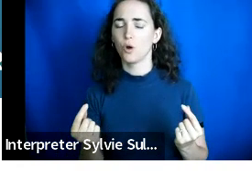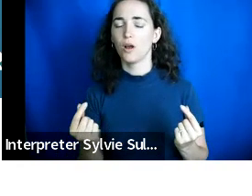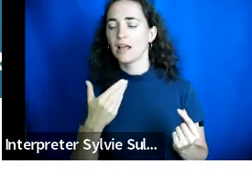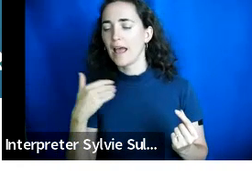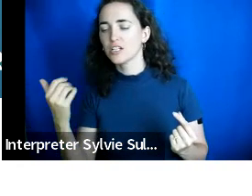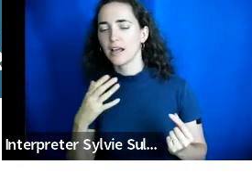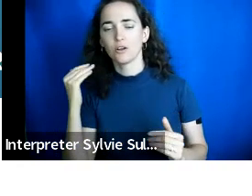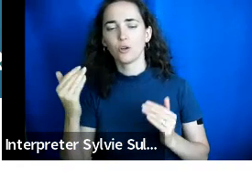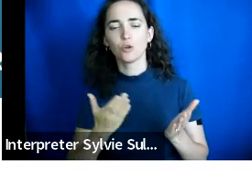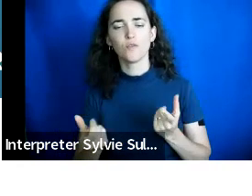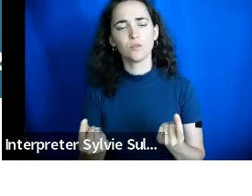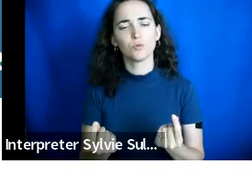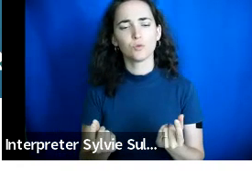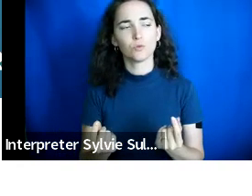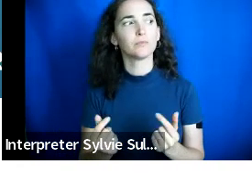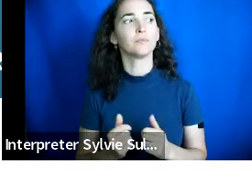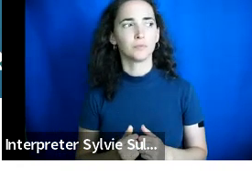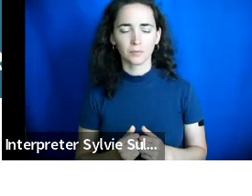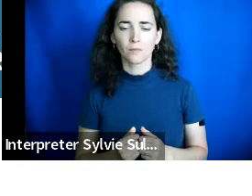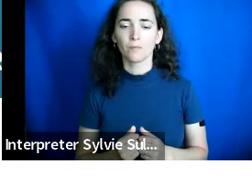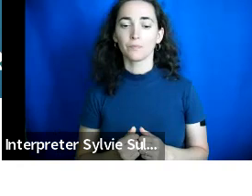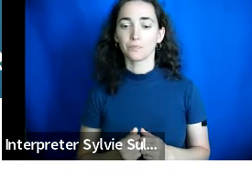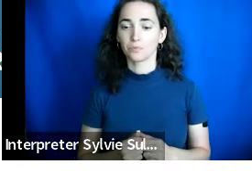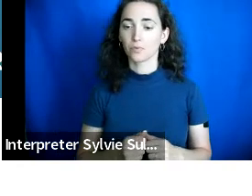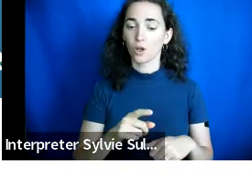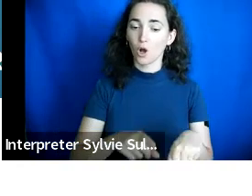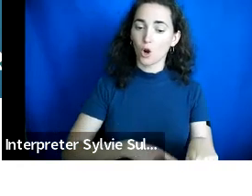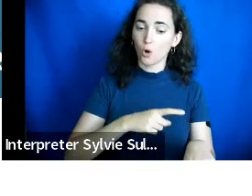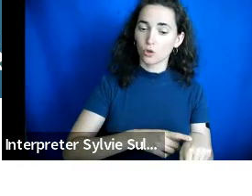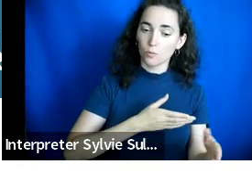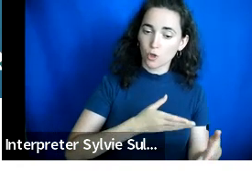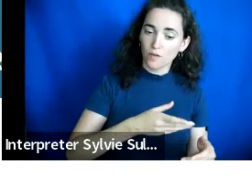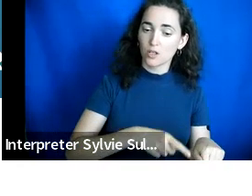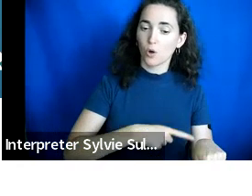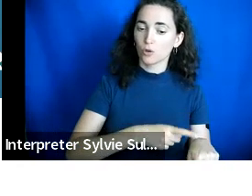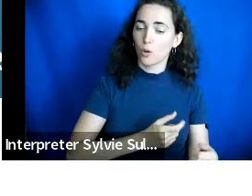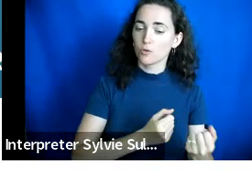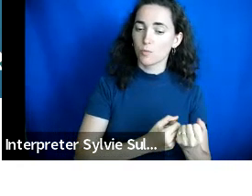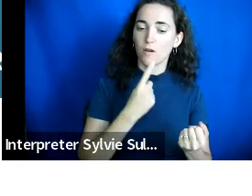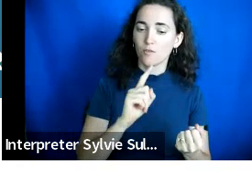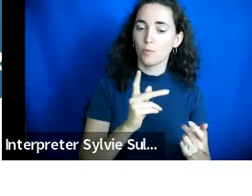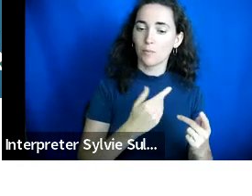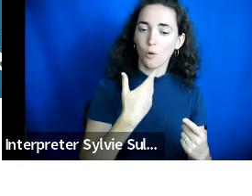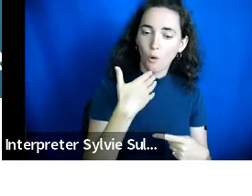You know, we would provide access to long-term services and support for the elderly and adults with disabilities.